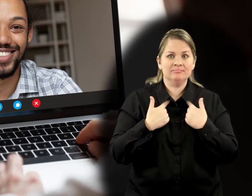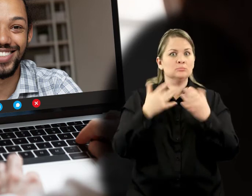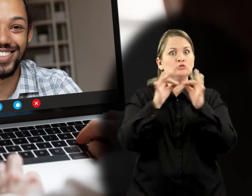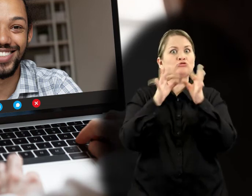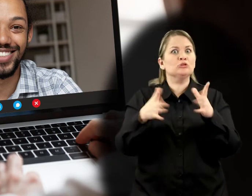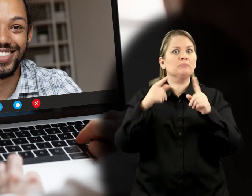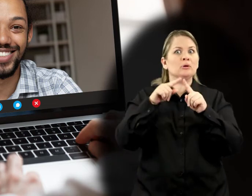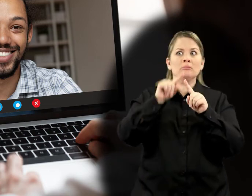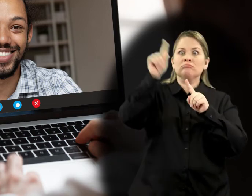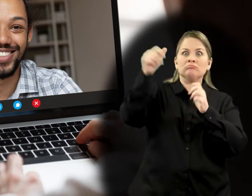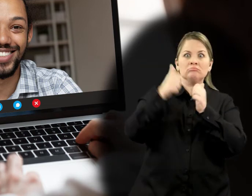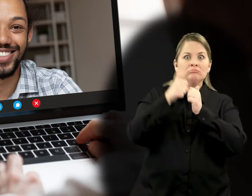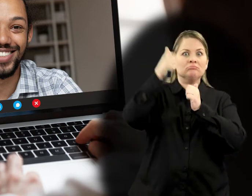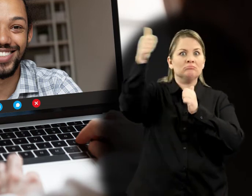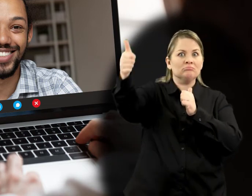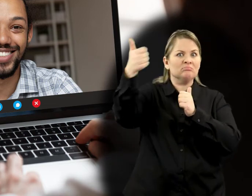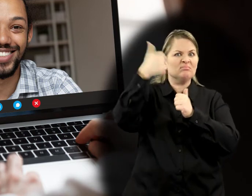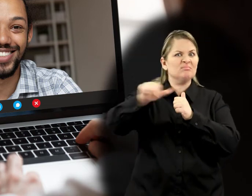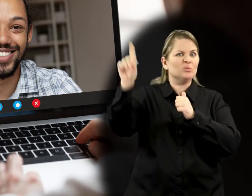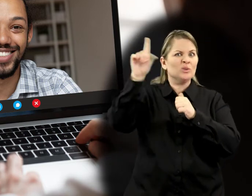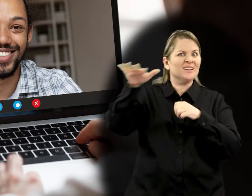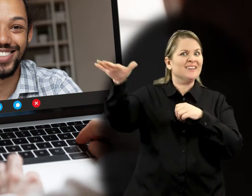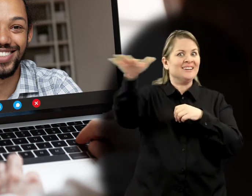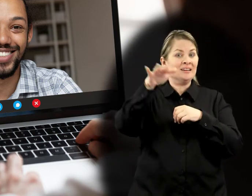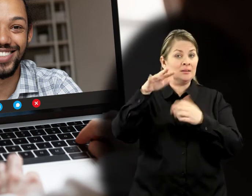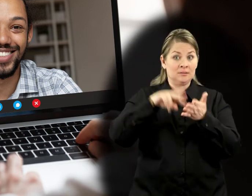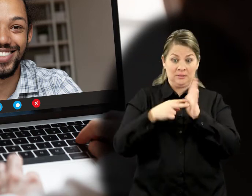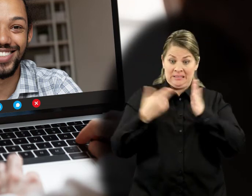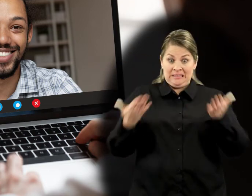Because VRI interpreters join you remotely, your location doesn't matter